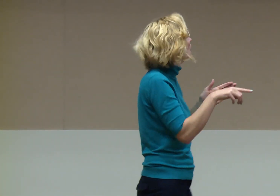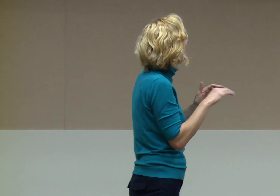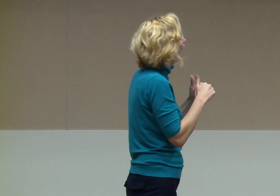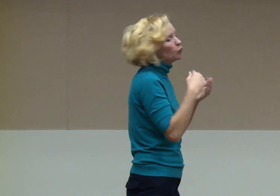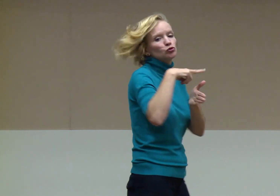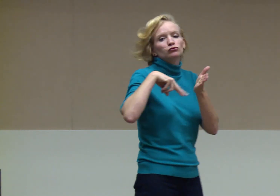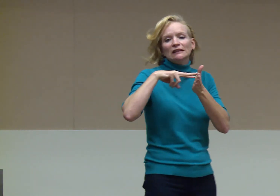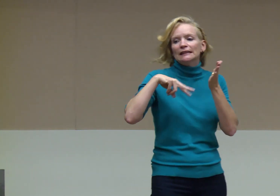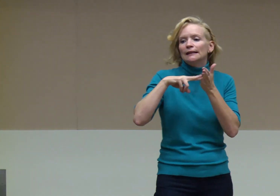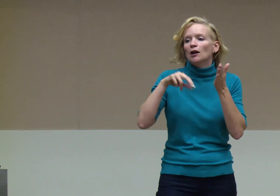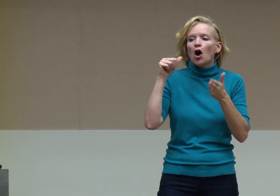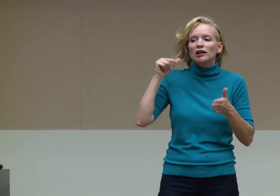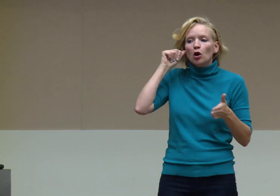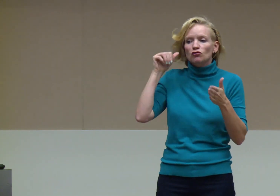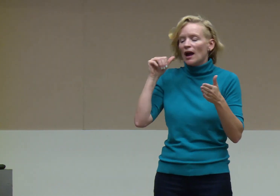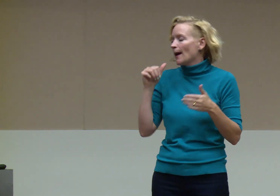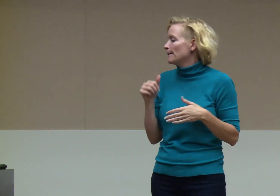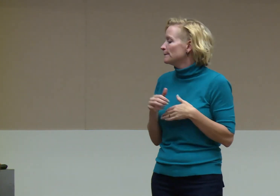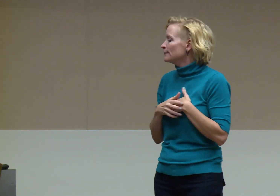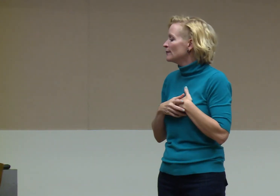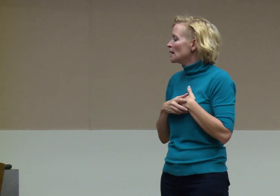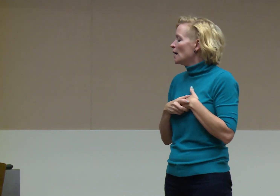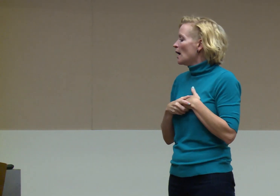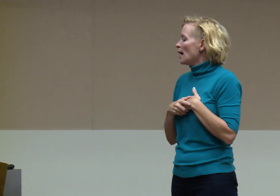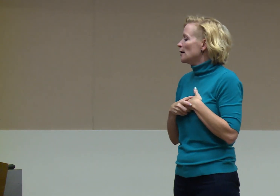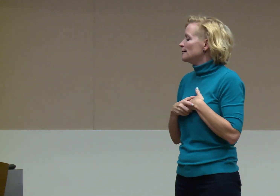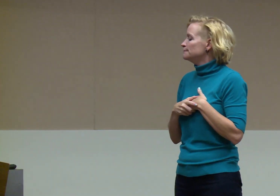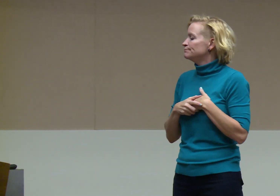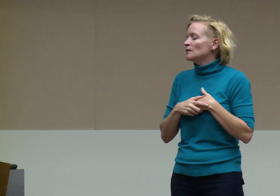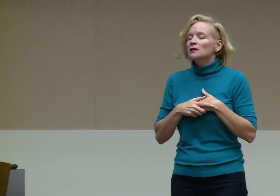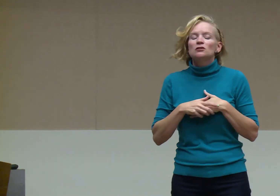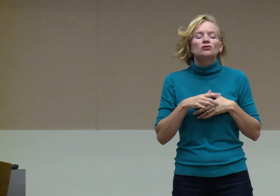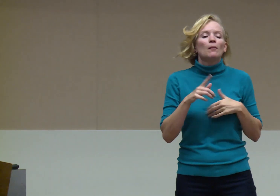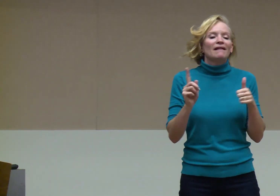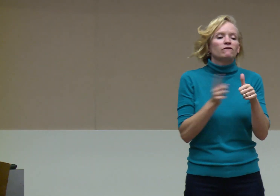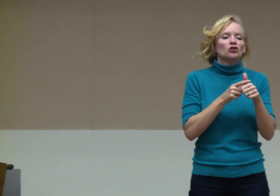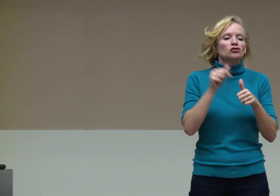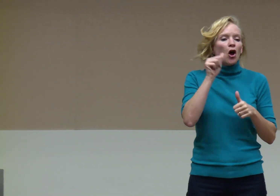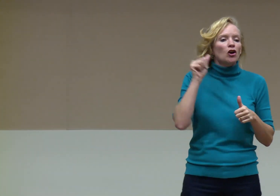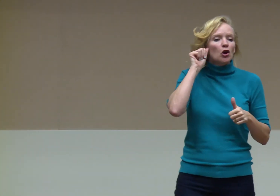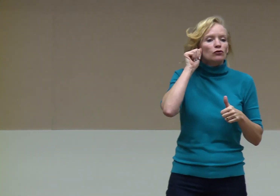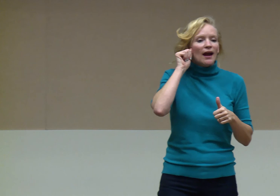for you all as students in trying to read an audiogram.